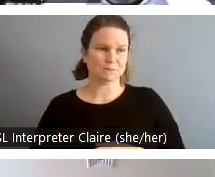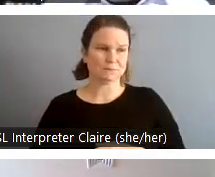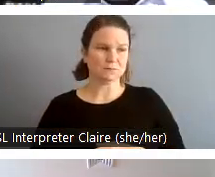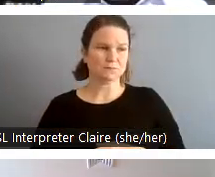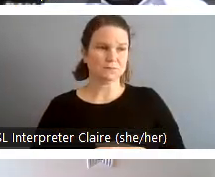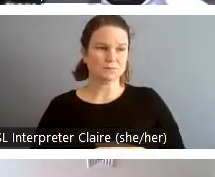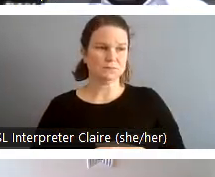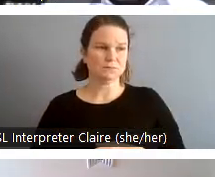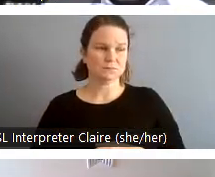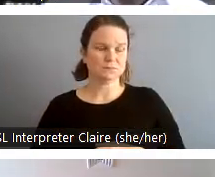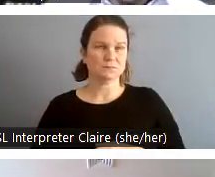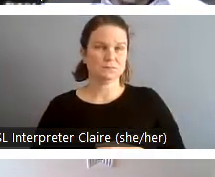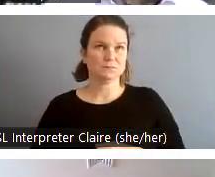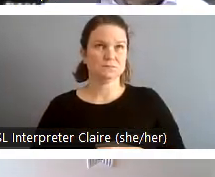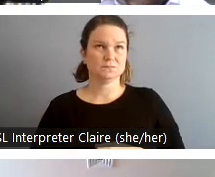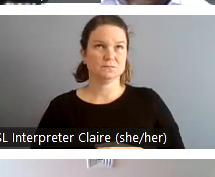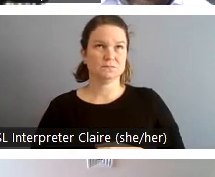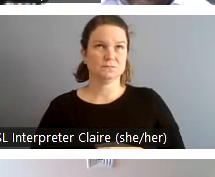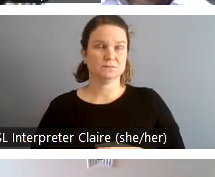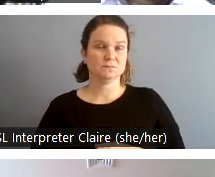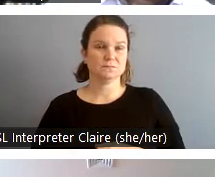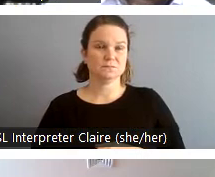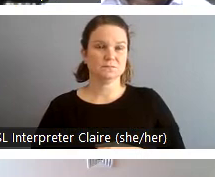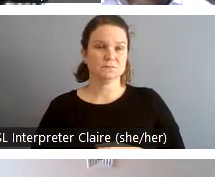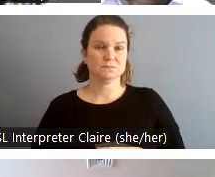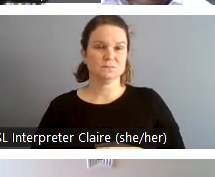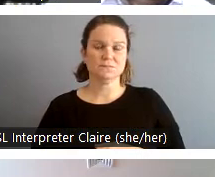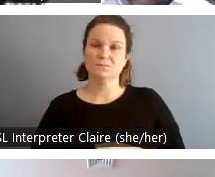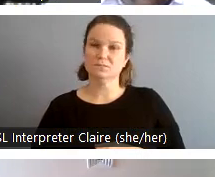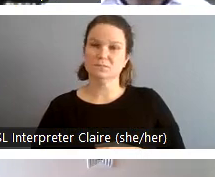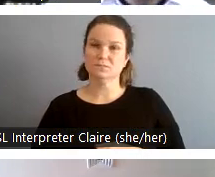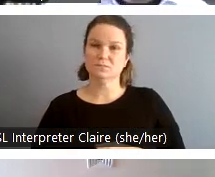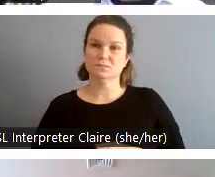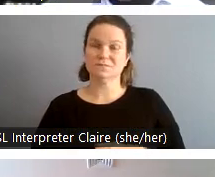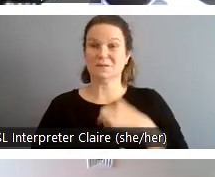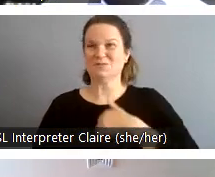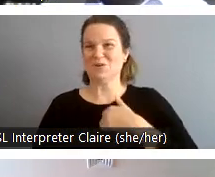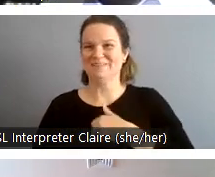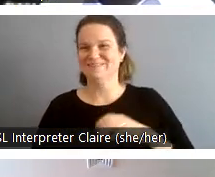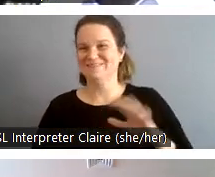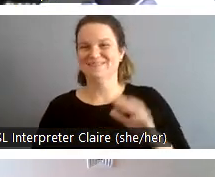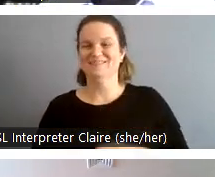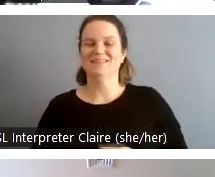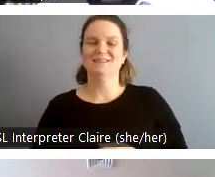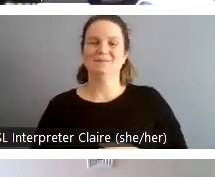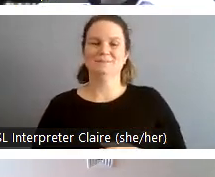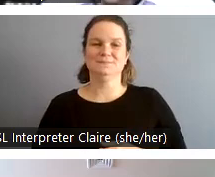is- um, sorry,